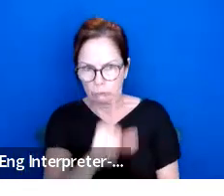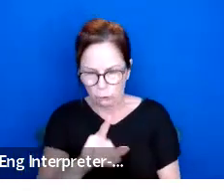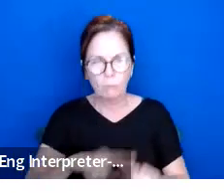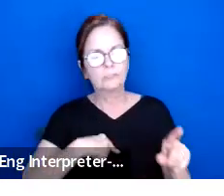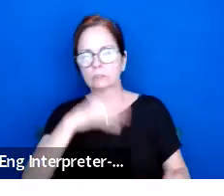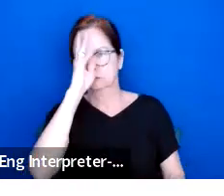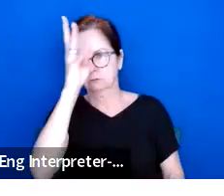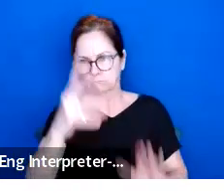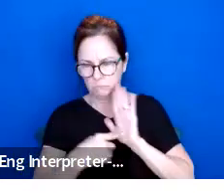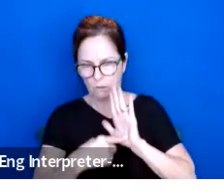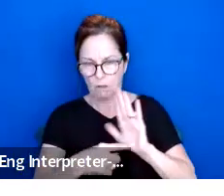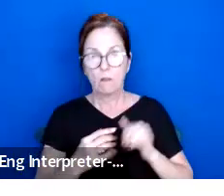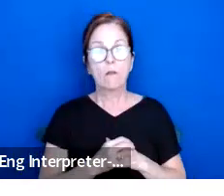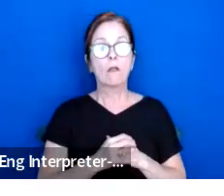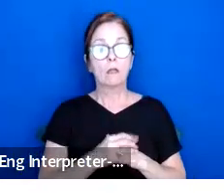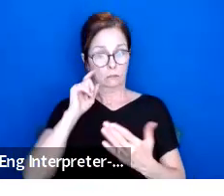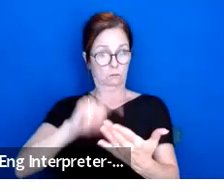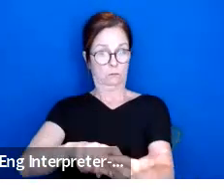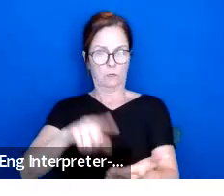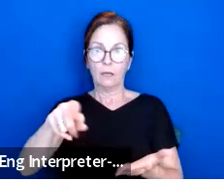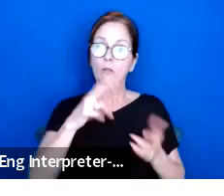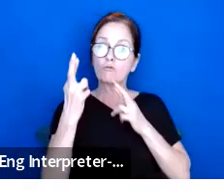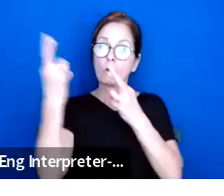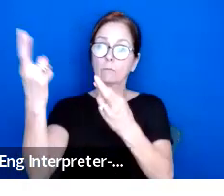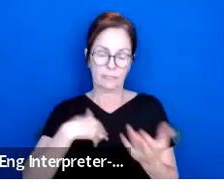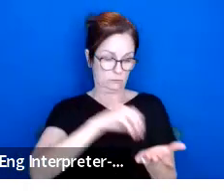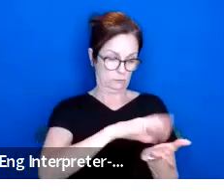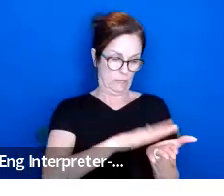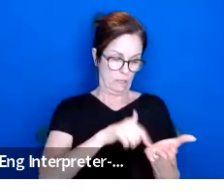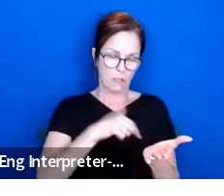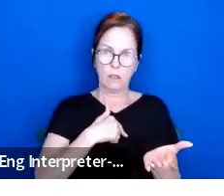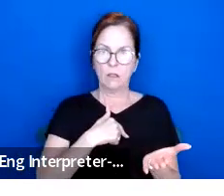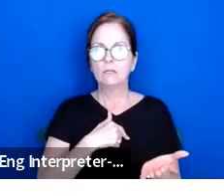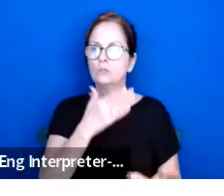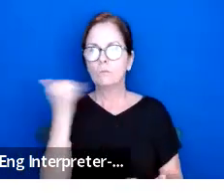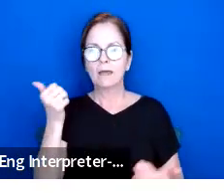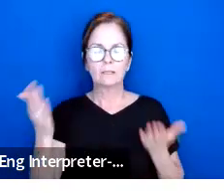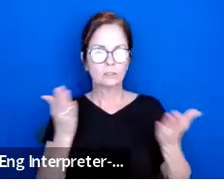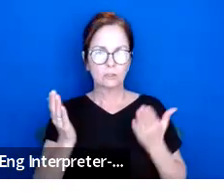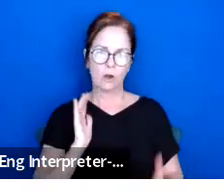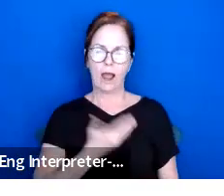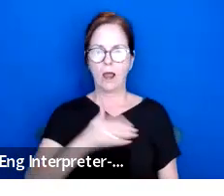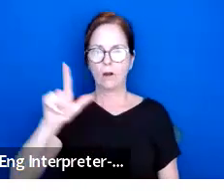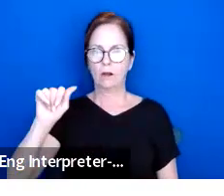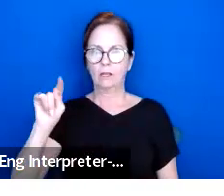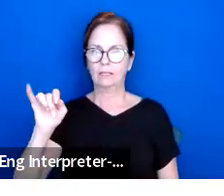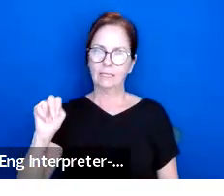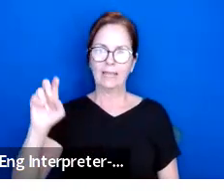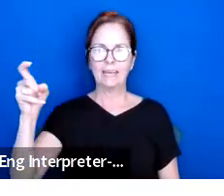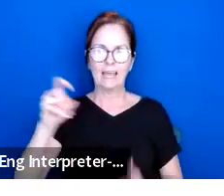In your recommendation, you could write. That in order to better serve our Latinx students and to prevent using microaggressions in the classroom.